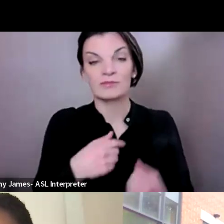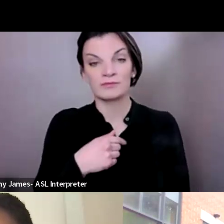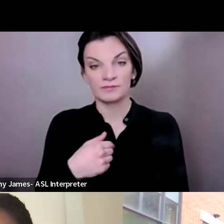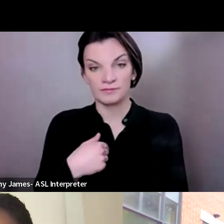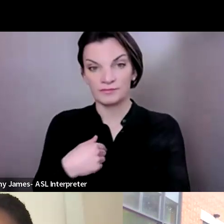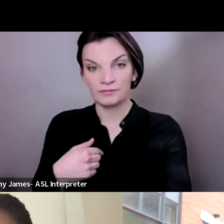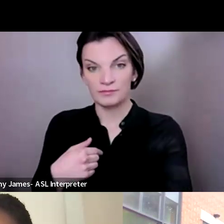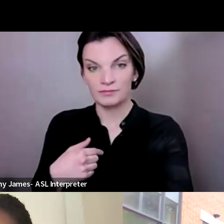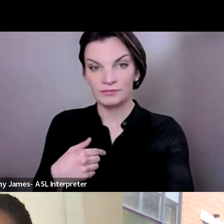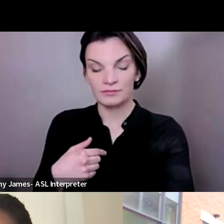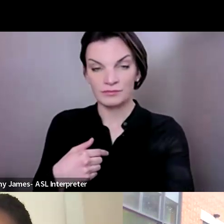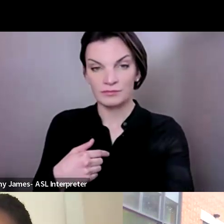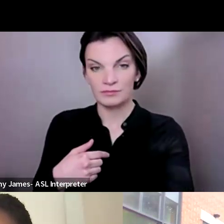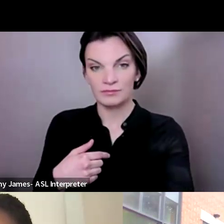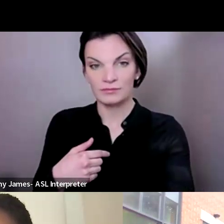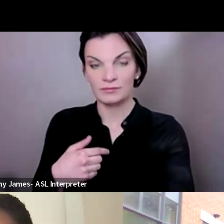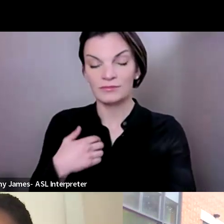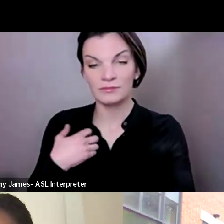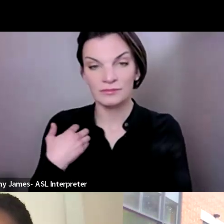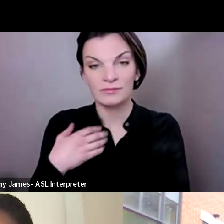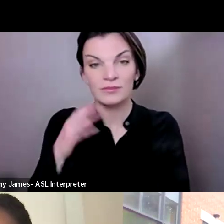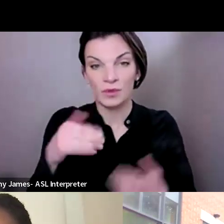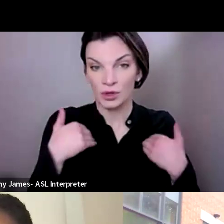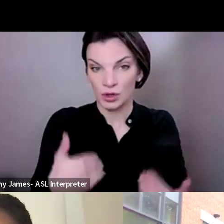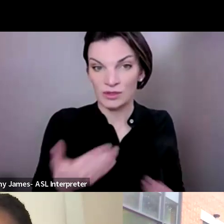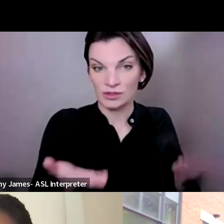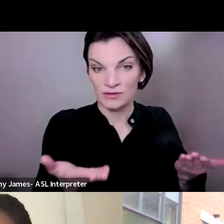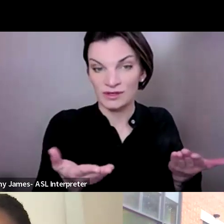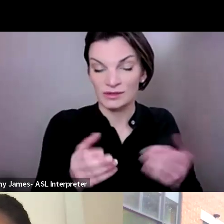So, there's a sacrifice in doing human service work; you are working inherently with people